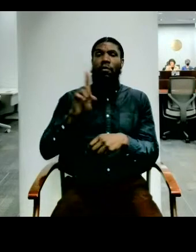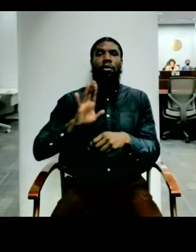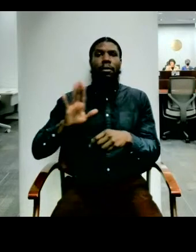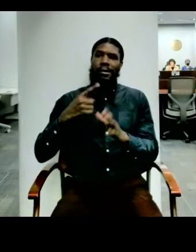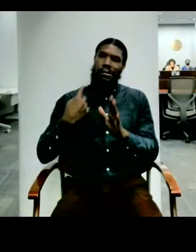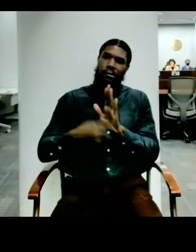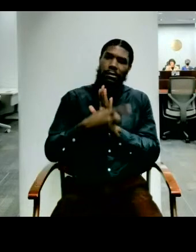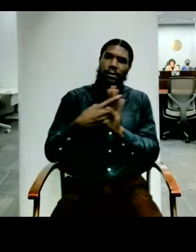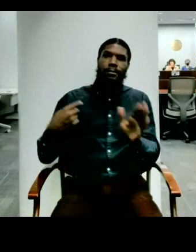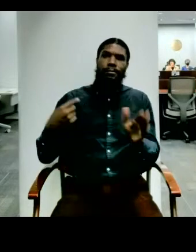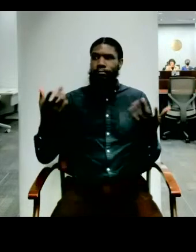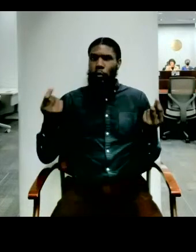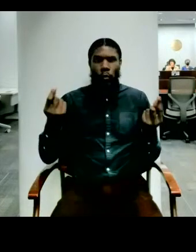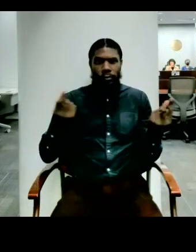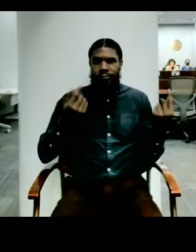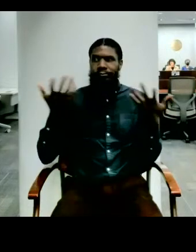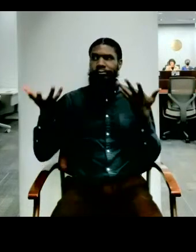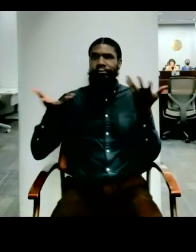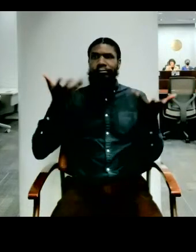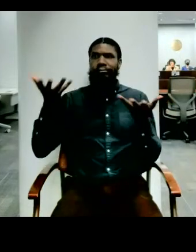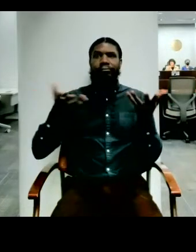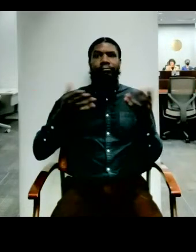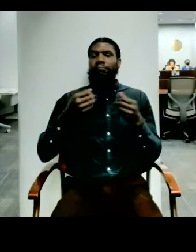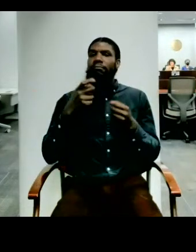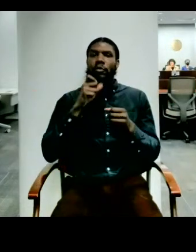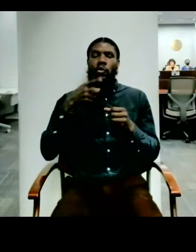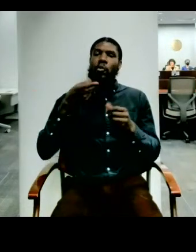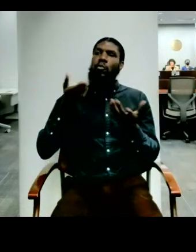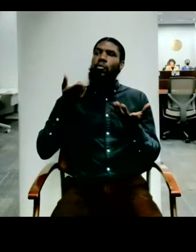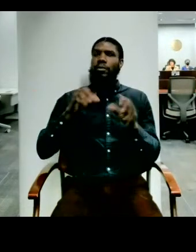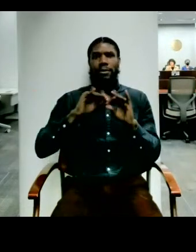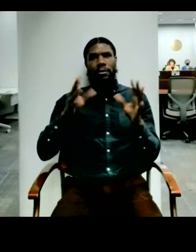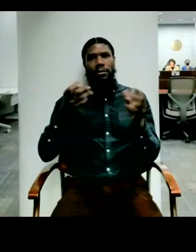They do not necessarily understand their rights and avenues afforded by Federal,